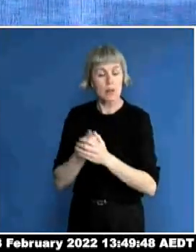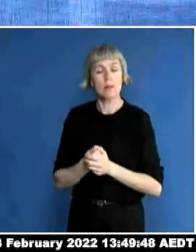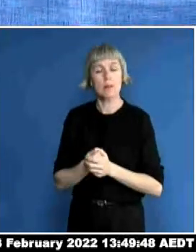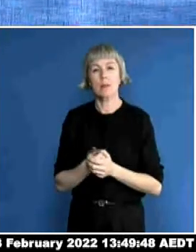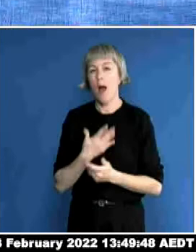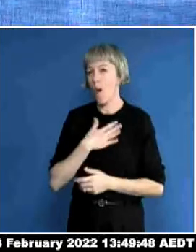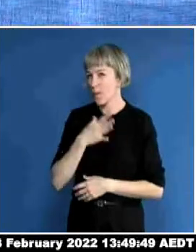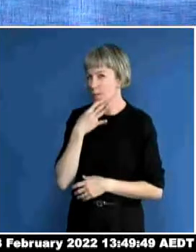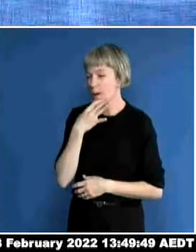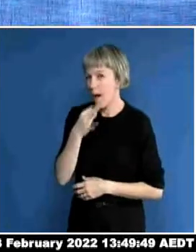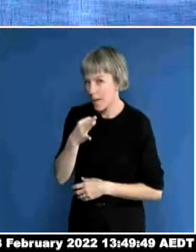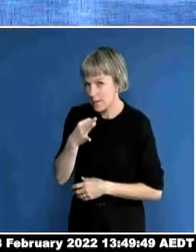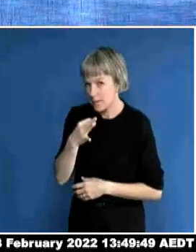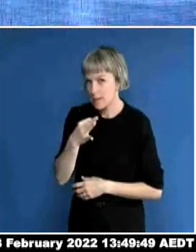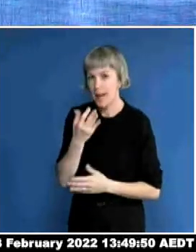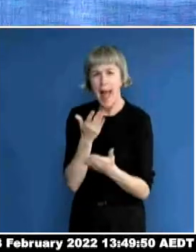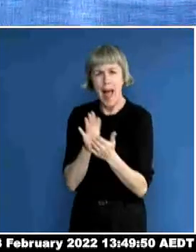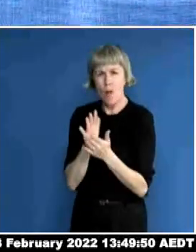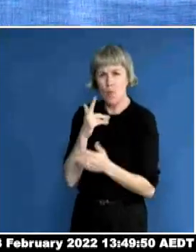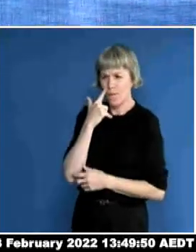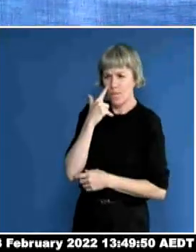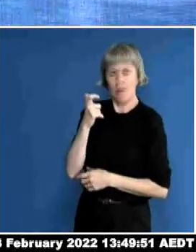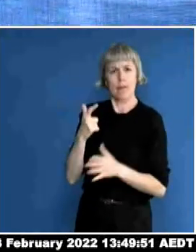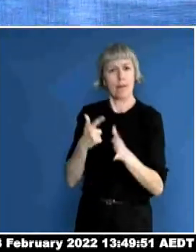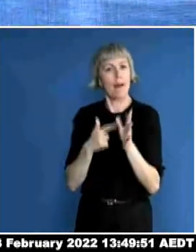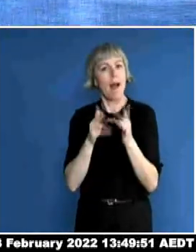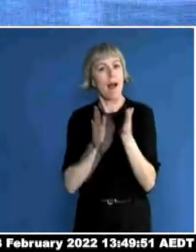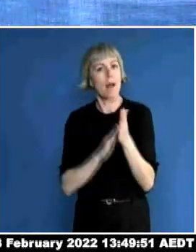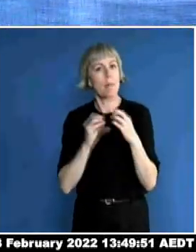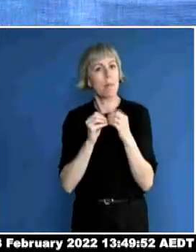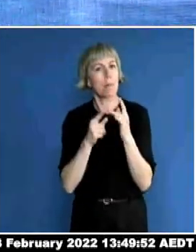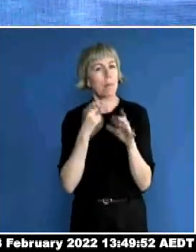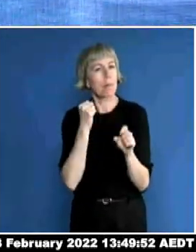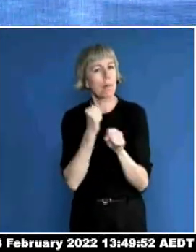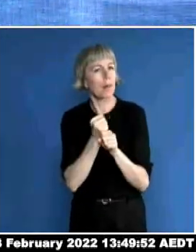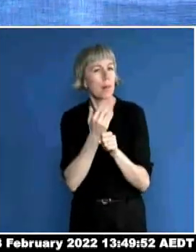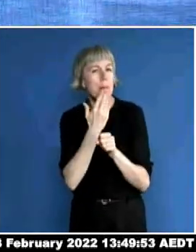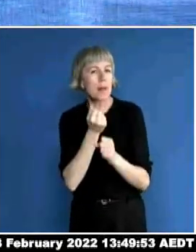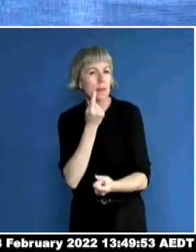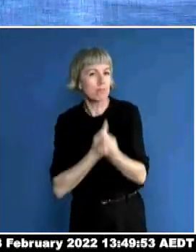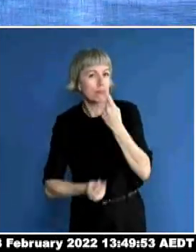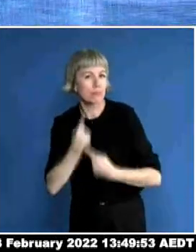Yes.